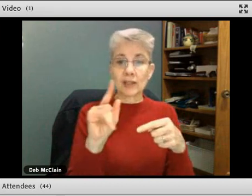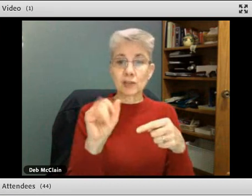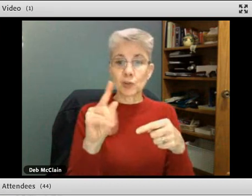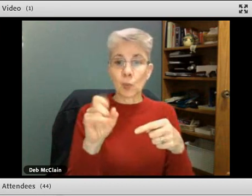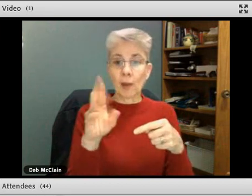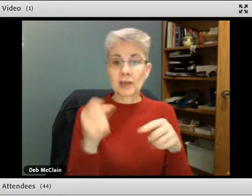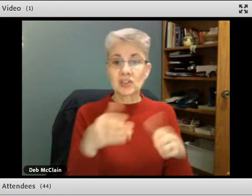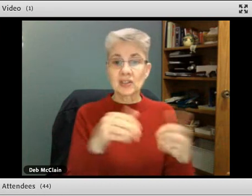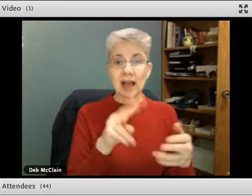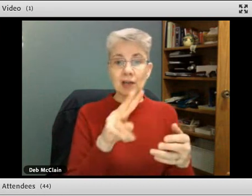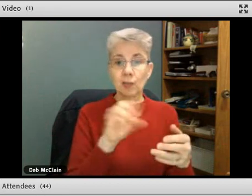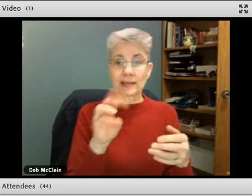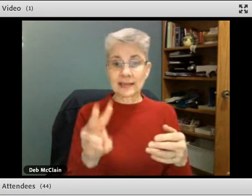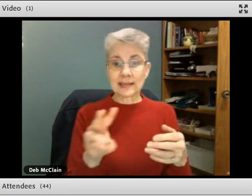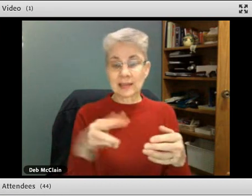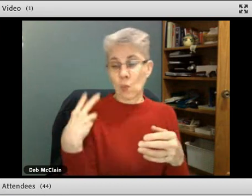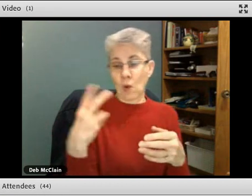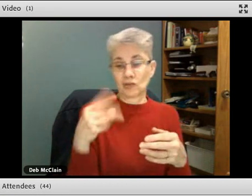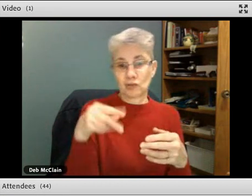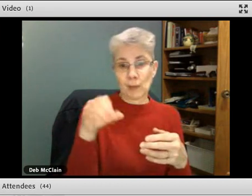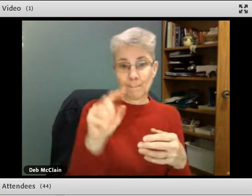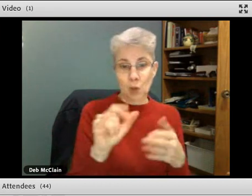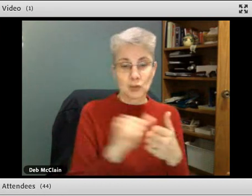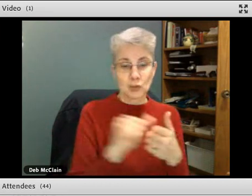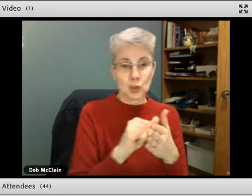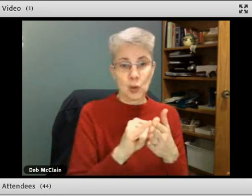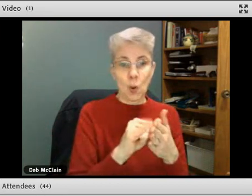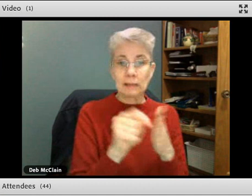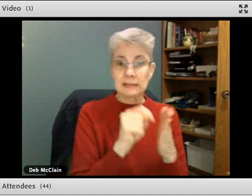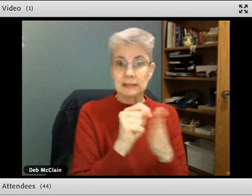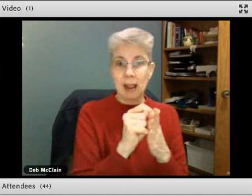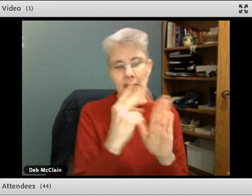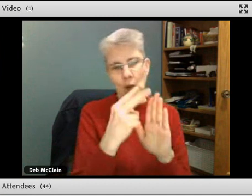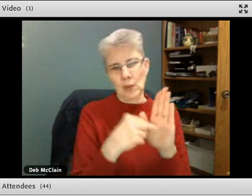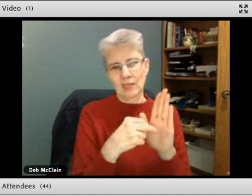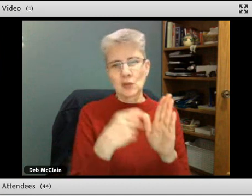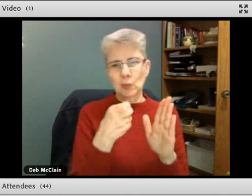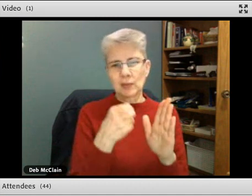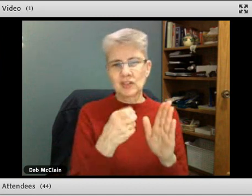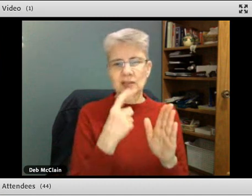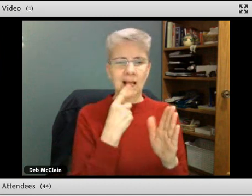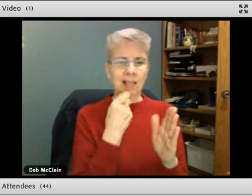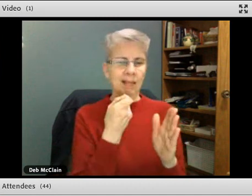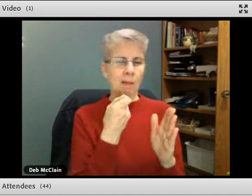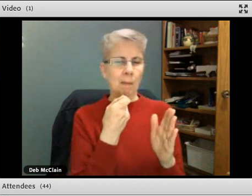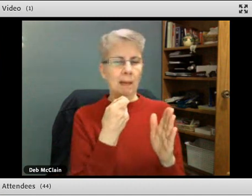and The New York Times. I would read those with a grain of salt. They're very interesting articles,